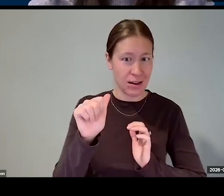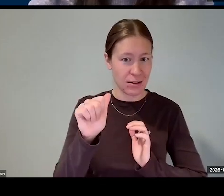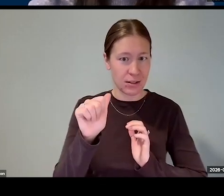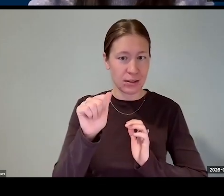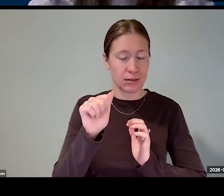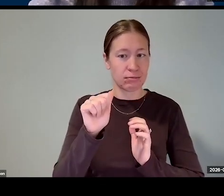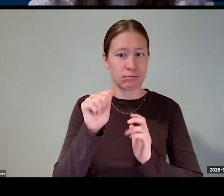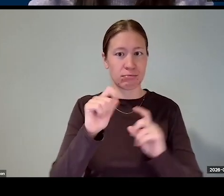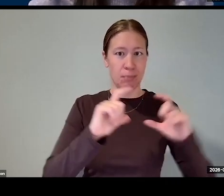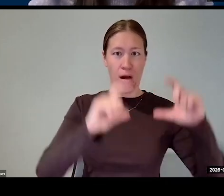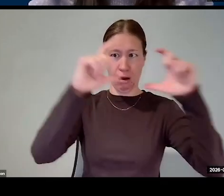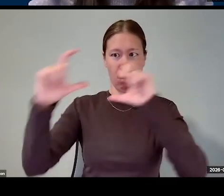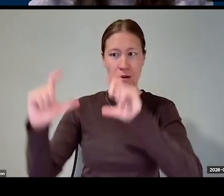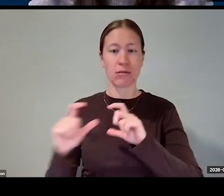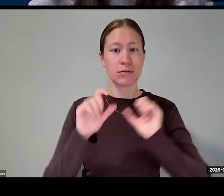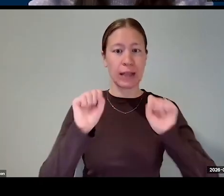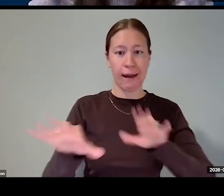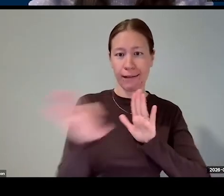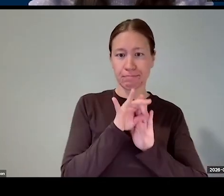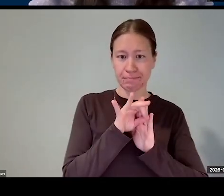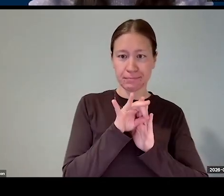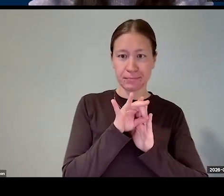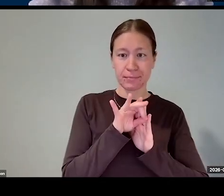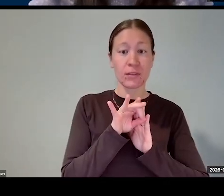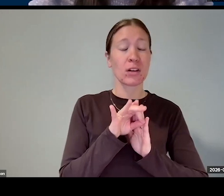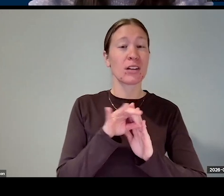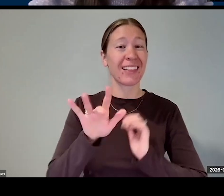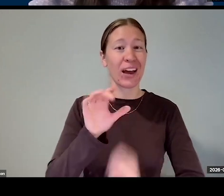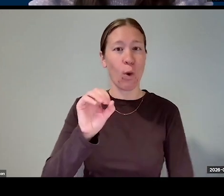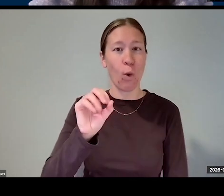to bring items forwards or backwards in the layering order.